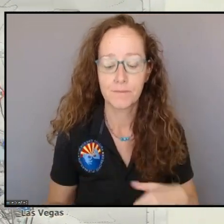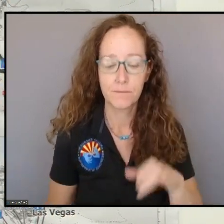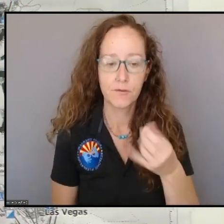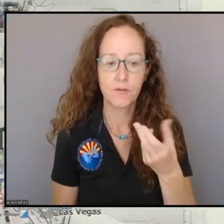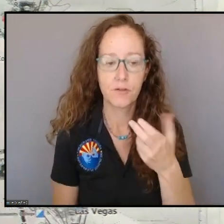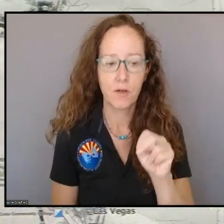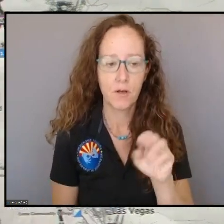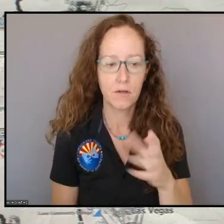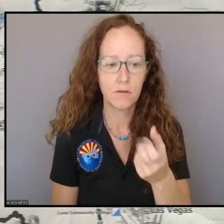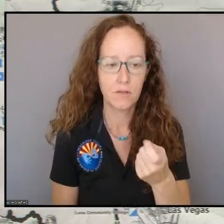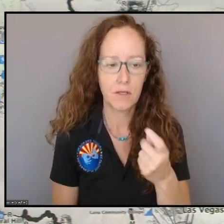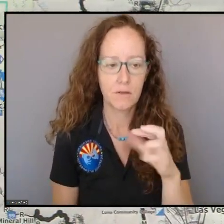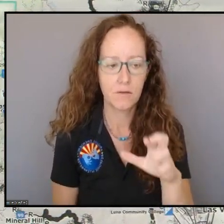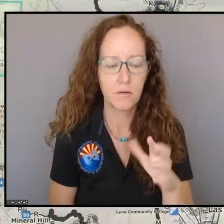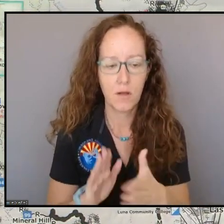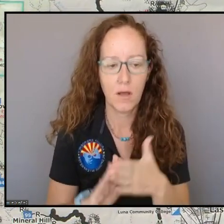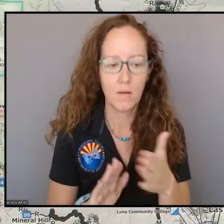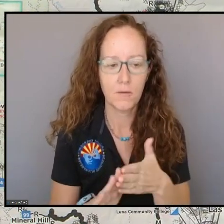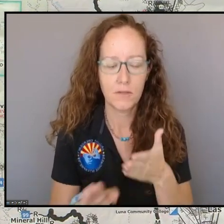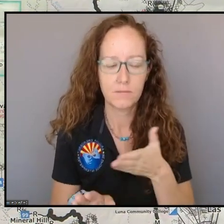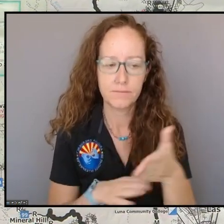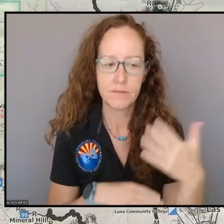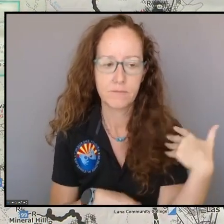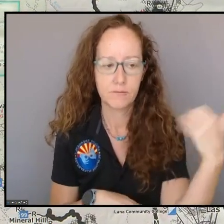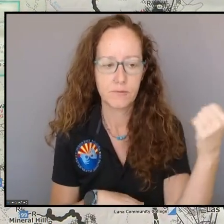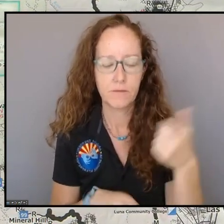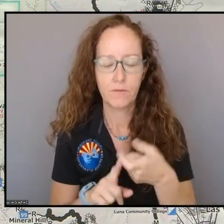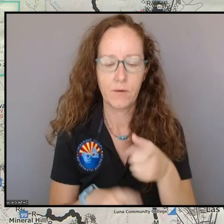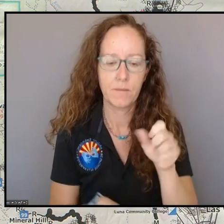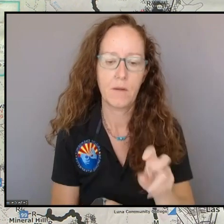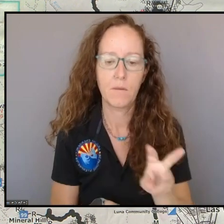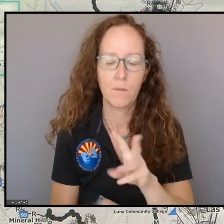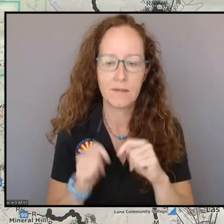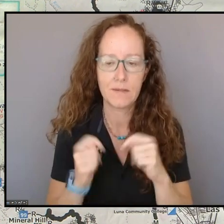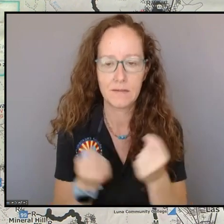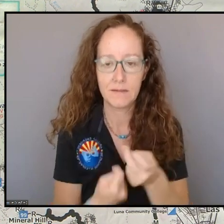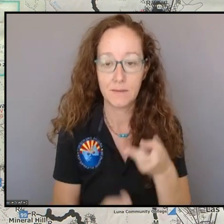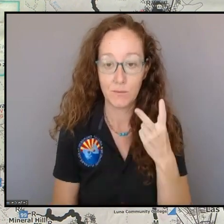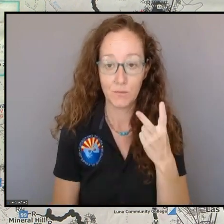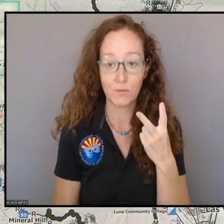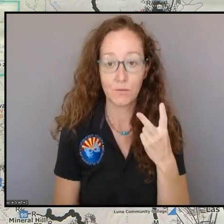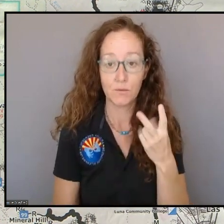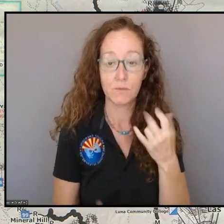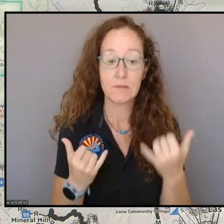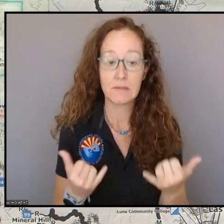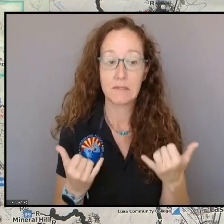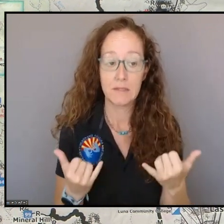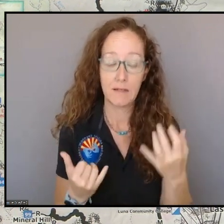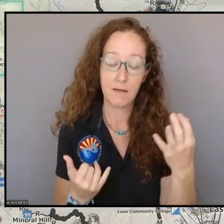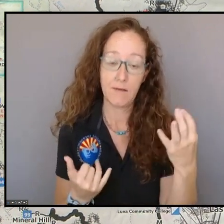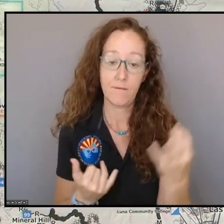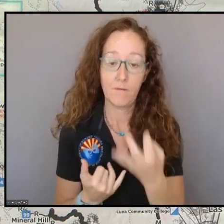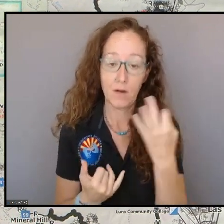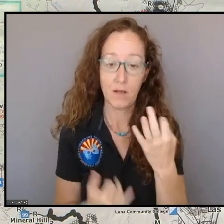with Southwest Team 2. Today is Friday, June 3rd, 2022